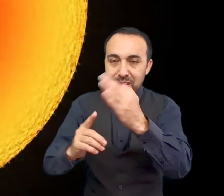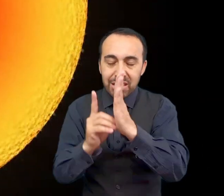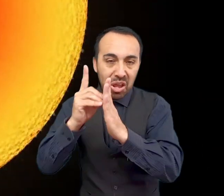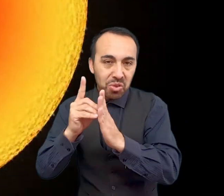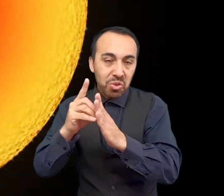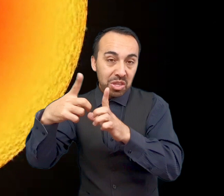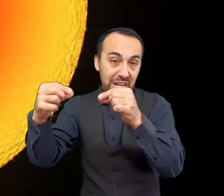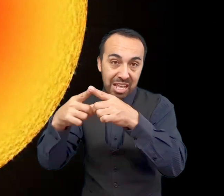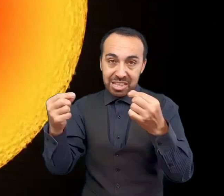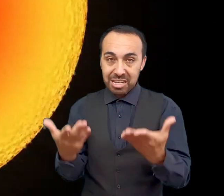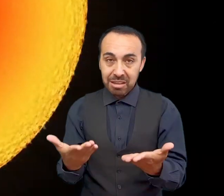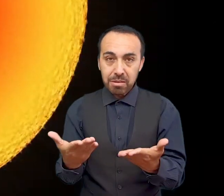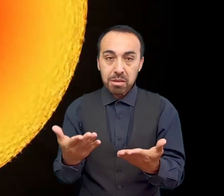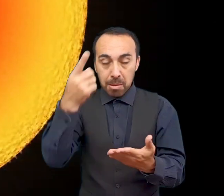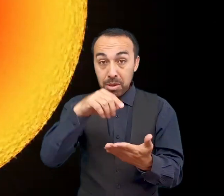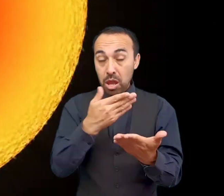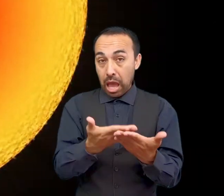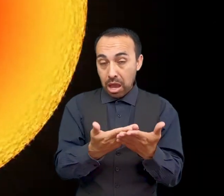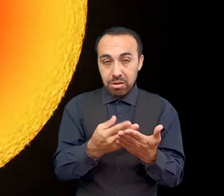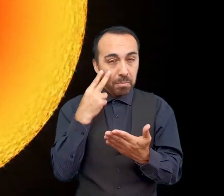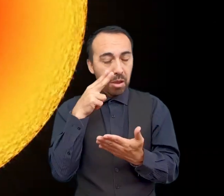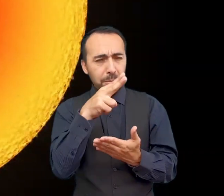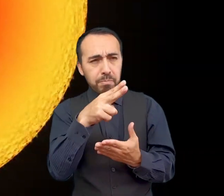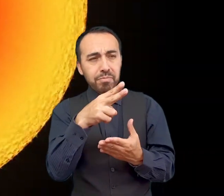Once all the hydrogen in the core has been converted to helium, the energy